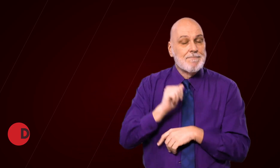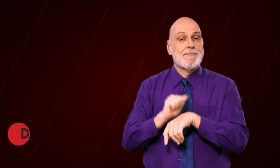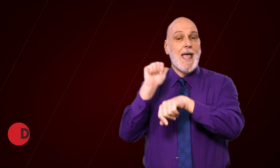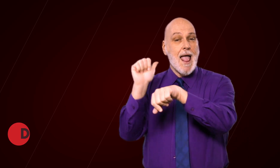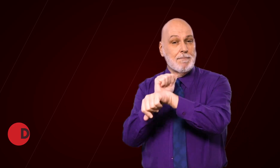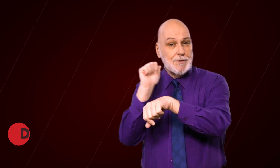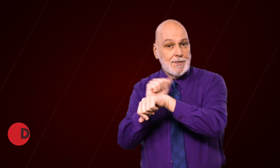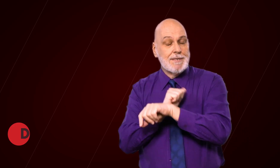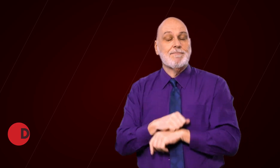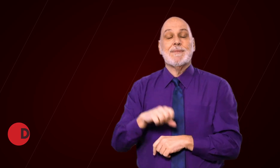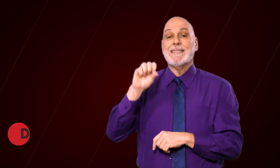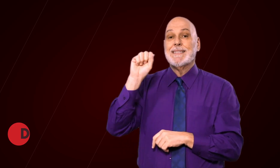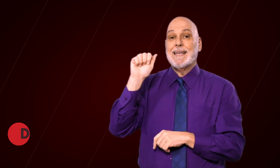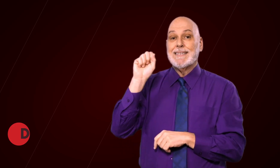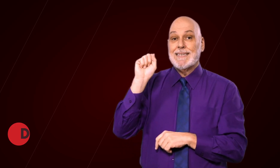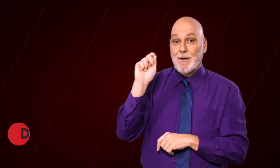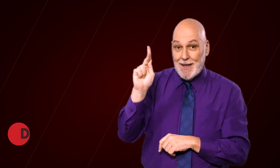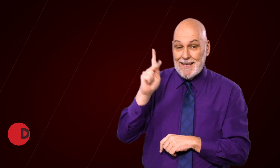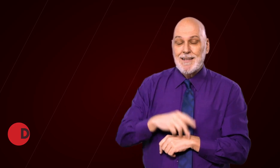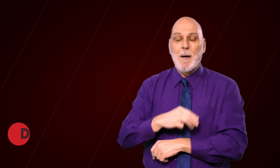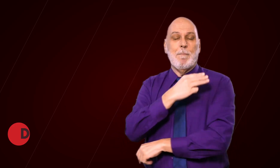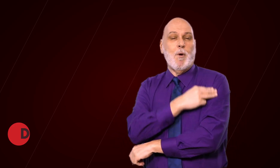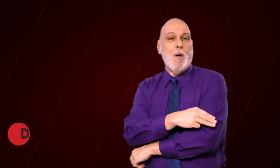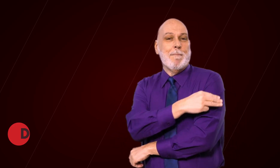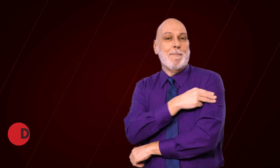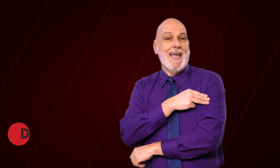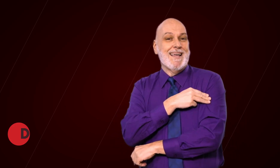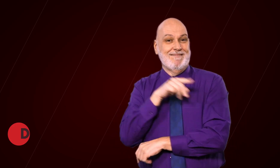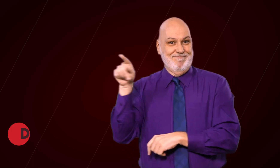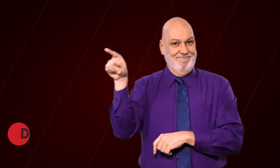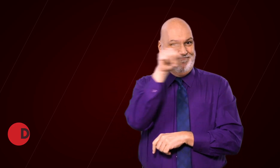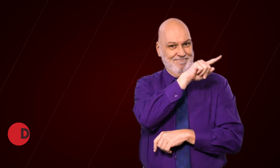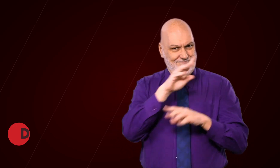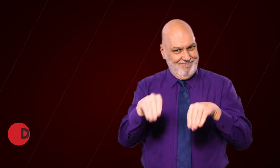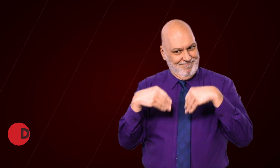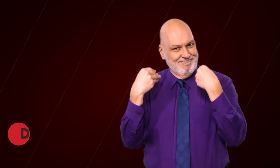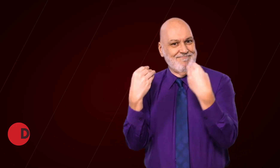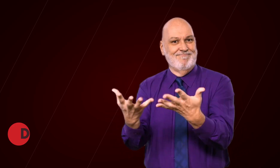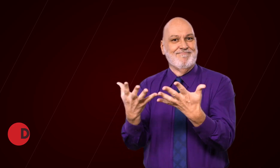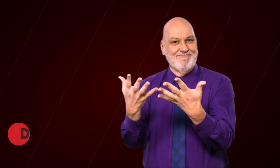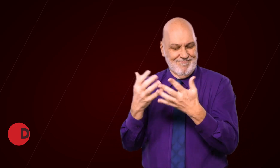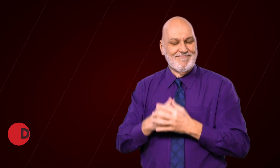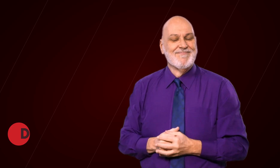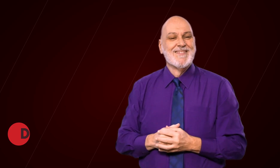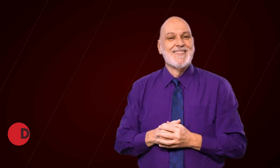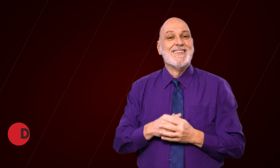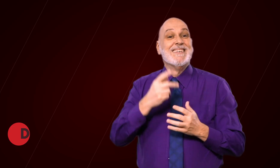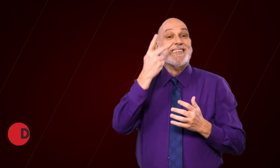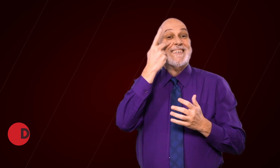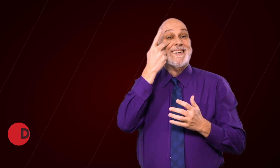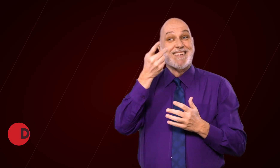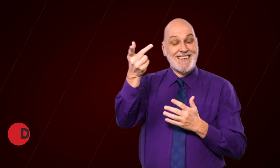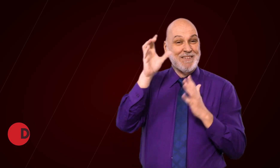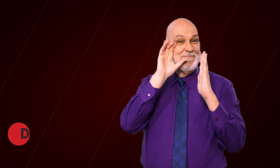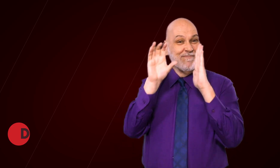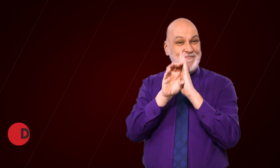Alberta, Saskatchewan and Manitoba.